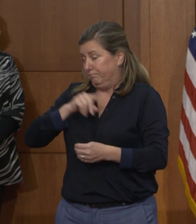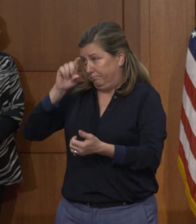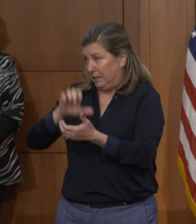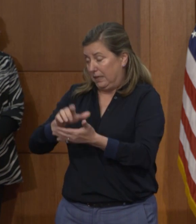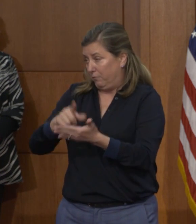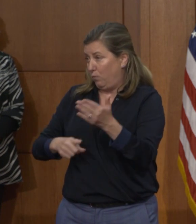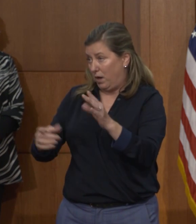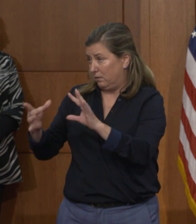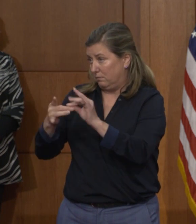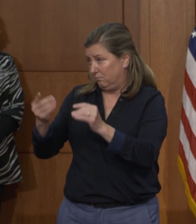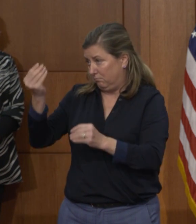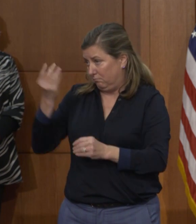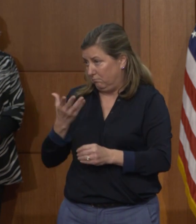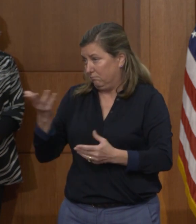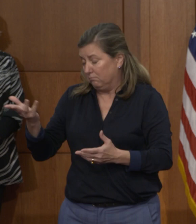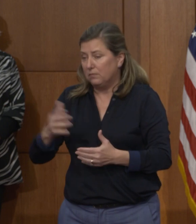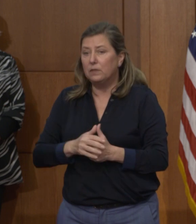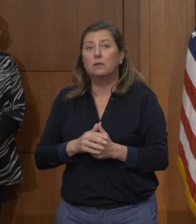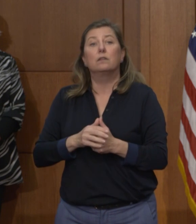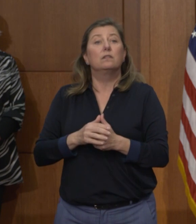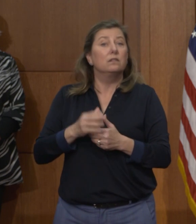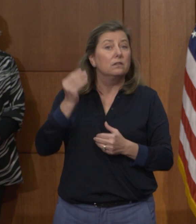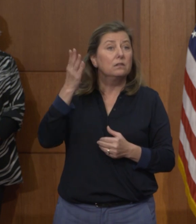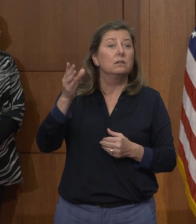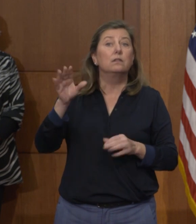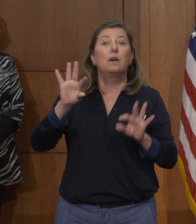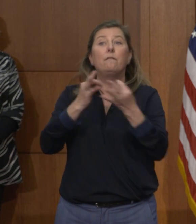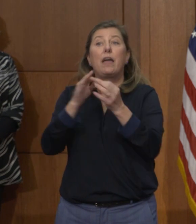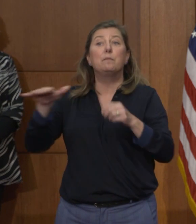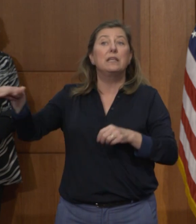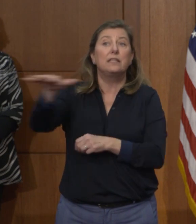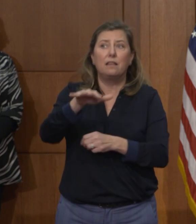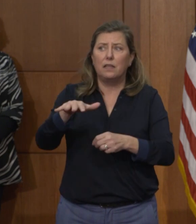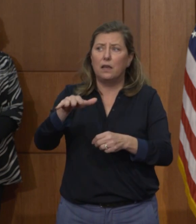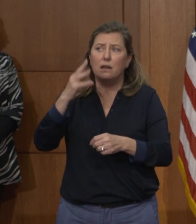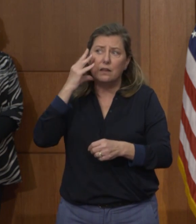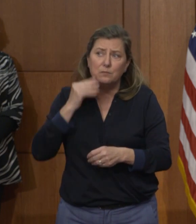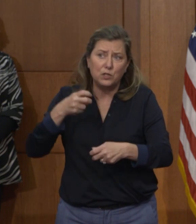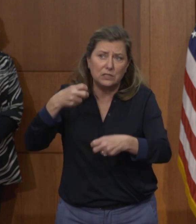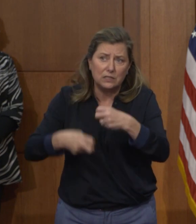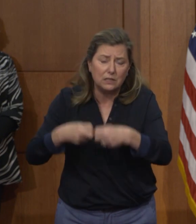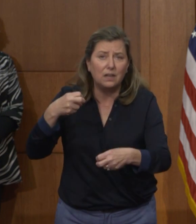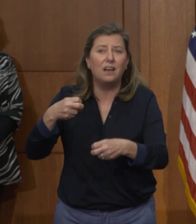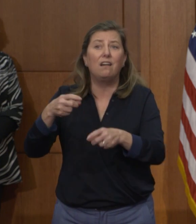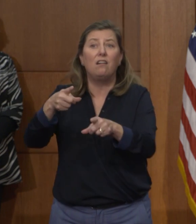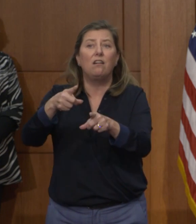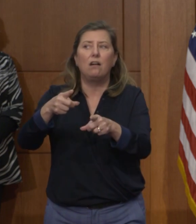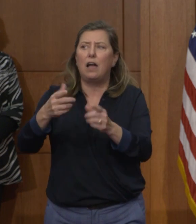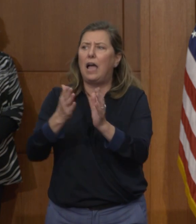utilities, their water turned off. Uh, and I, I regret, uh, that being the case. Uh, I don't have any reason to,